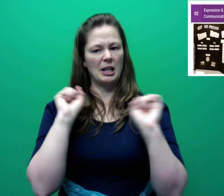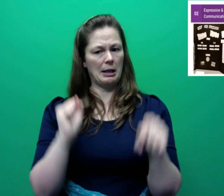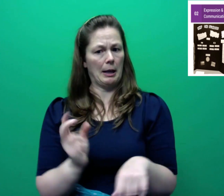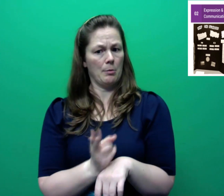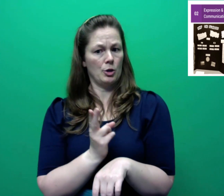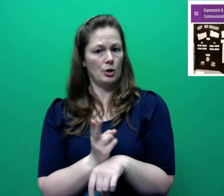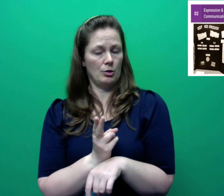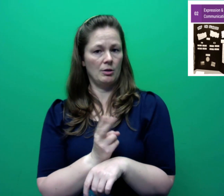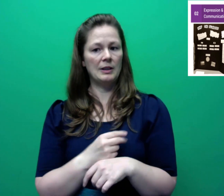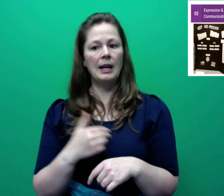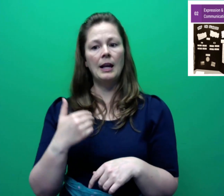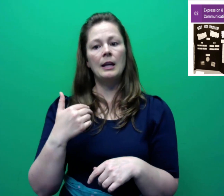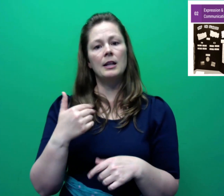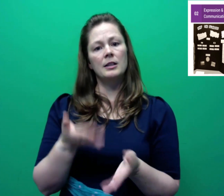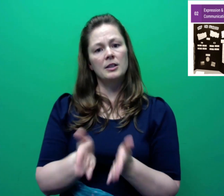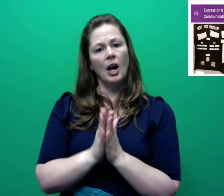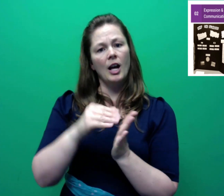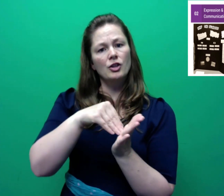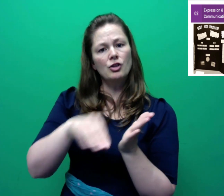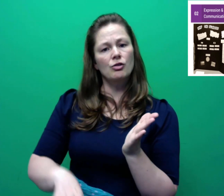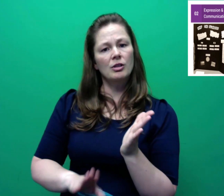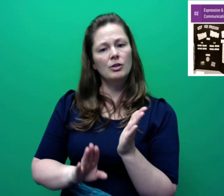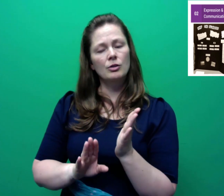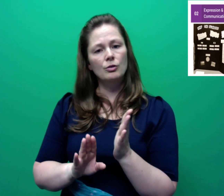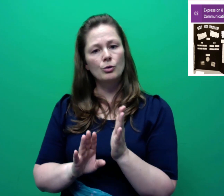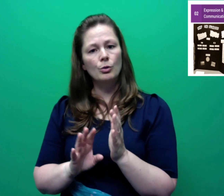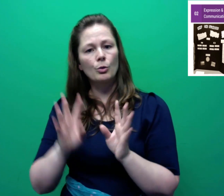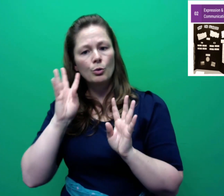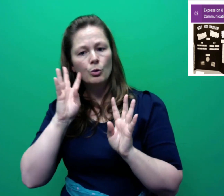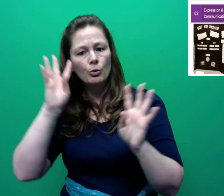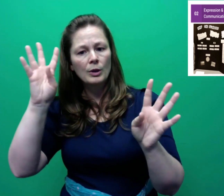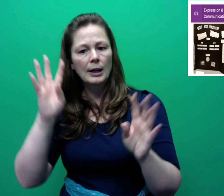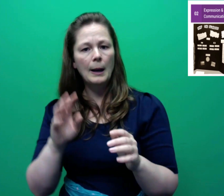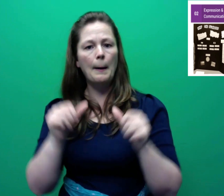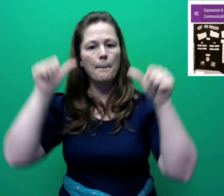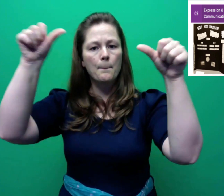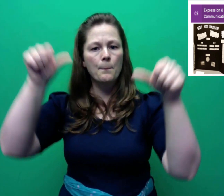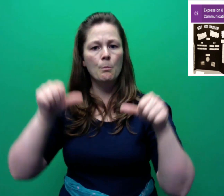One teaching strategy that can be used is to have students create posters